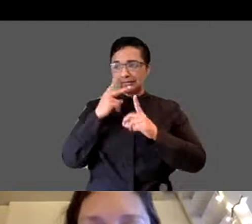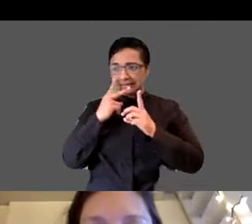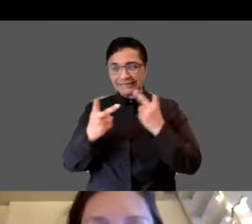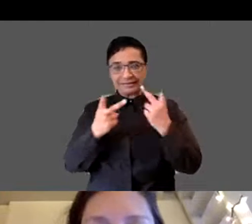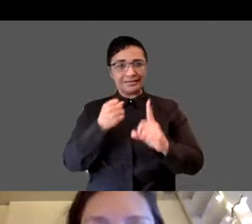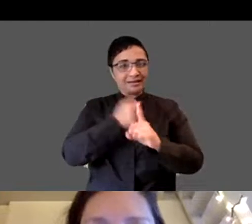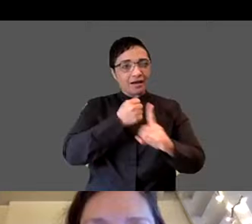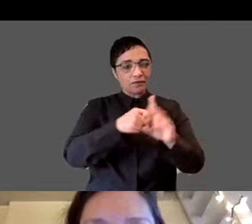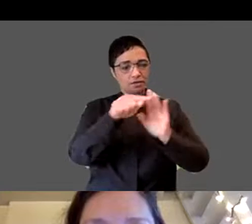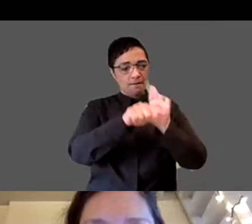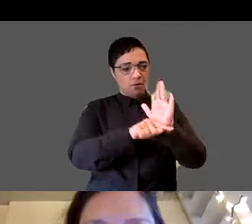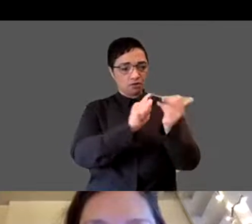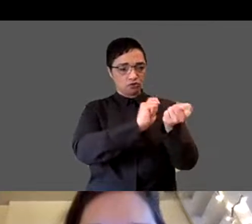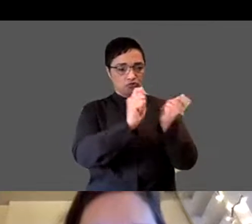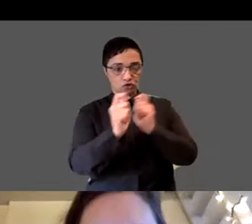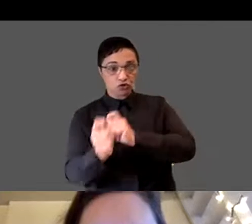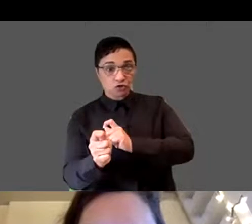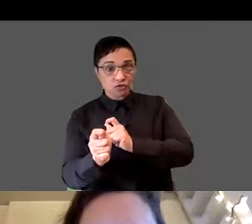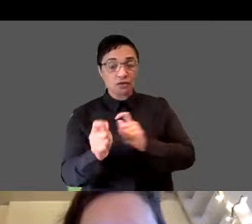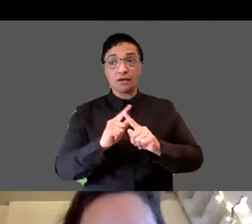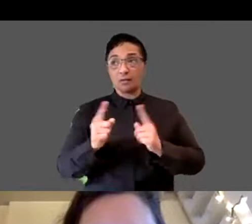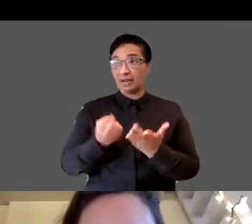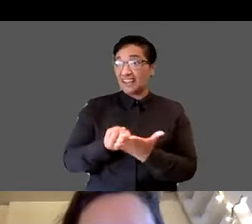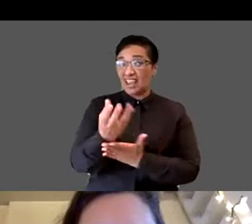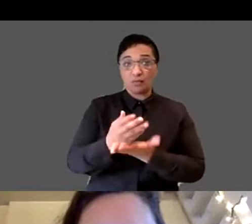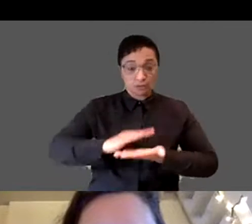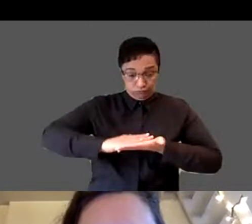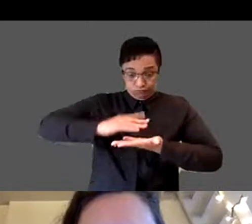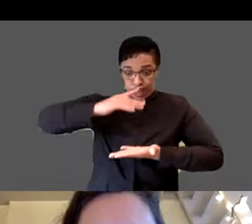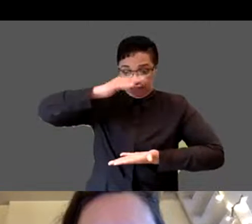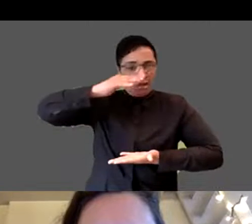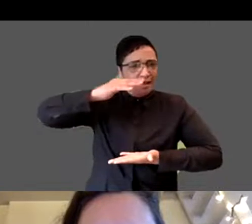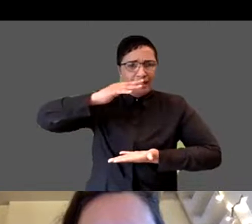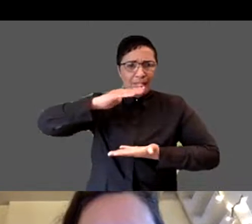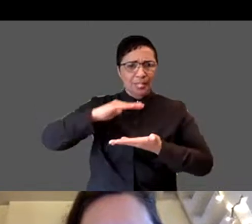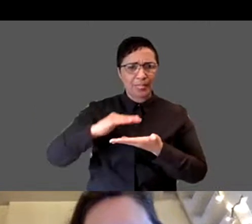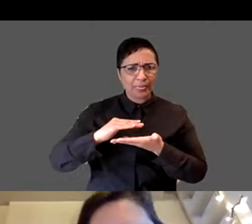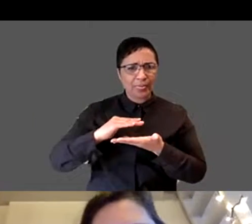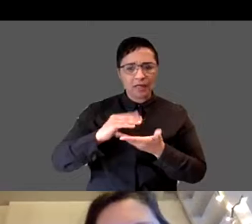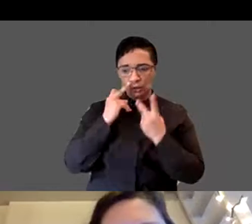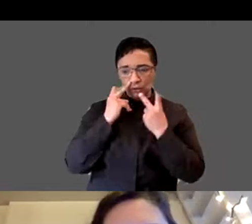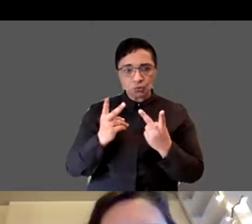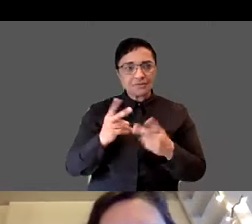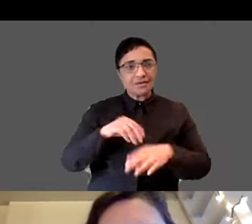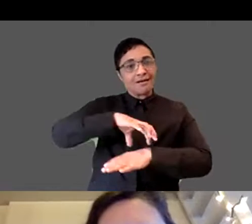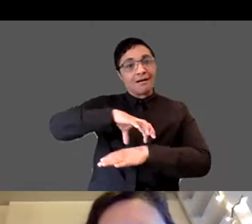But there's still not a lot of information on how much it impacted national statistical offices.